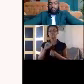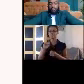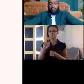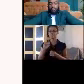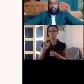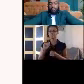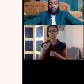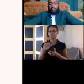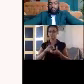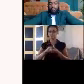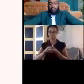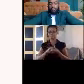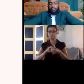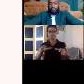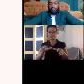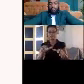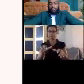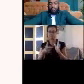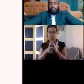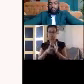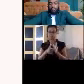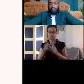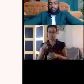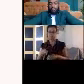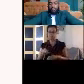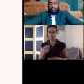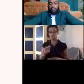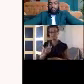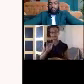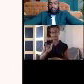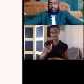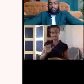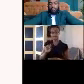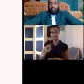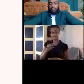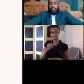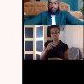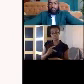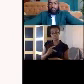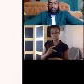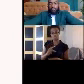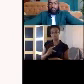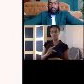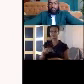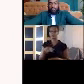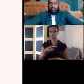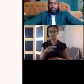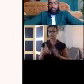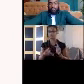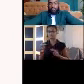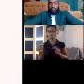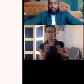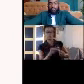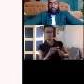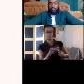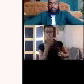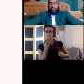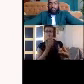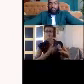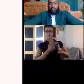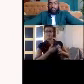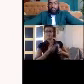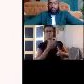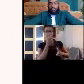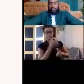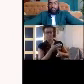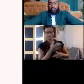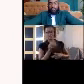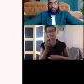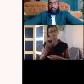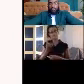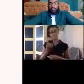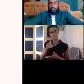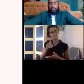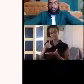you more likes and gain social capital, but anti-racist accomplices, you might lose friends,